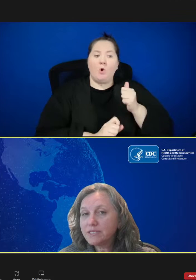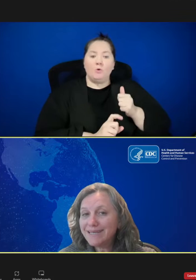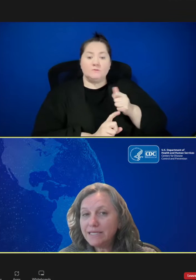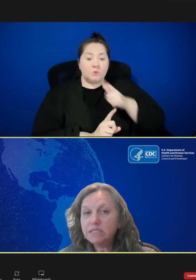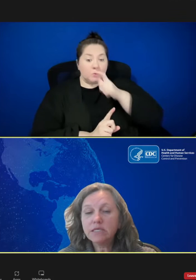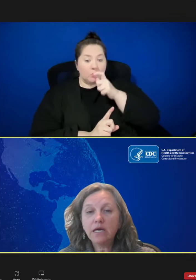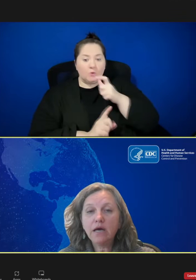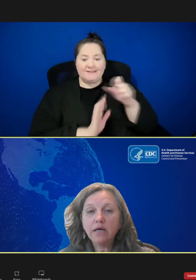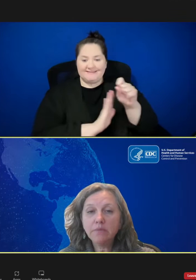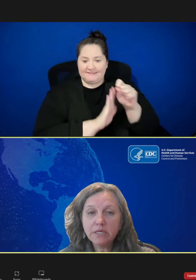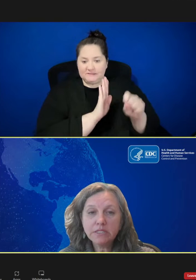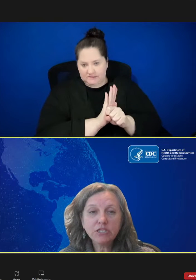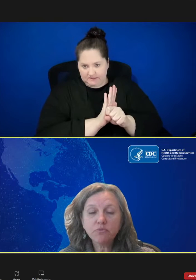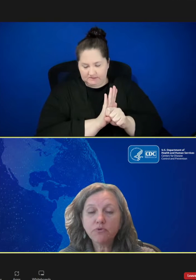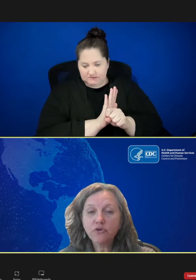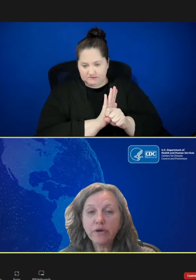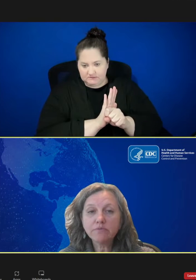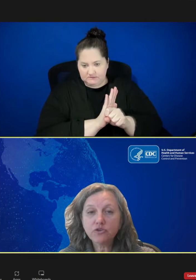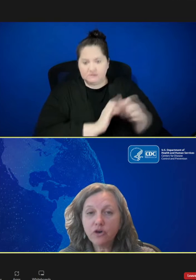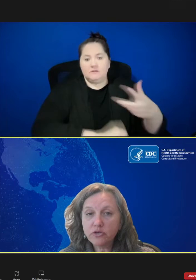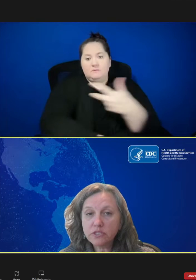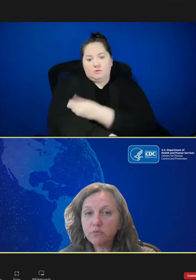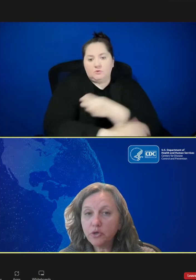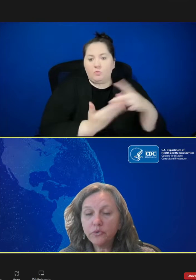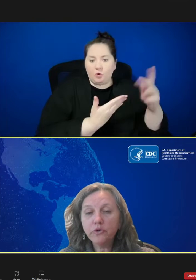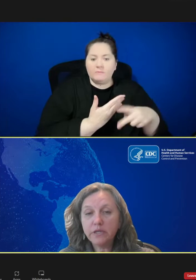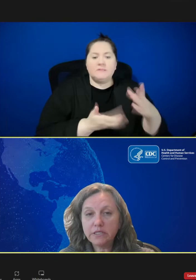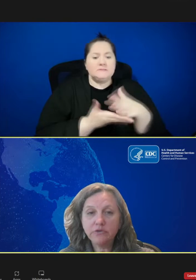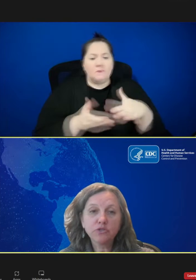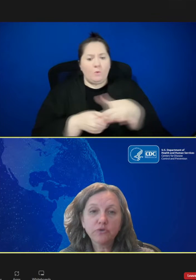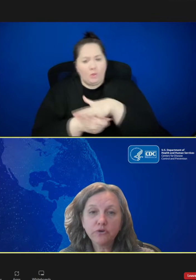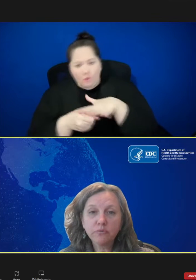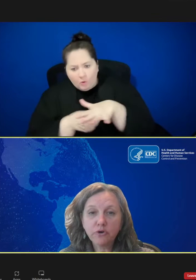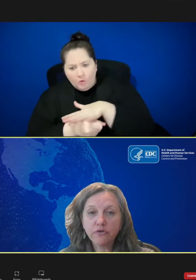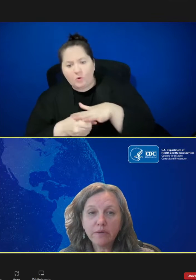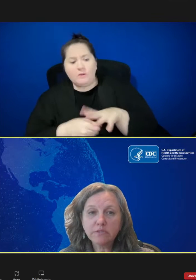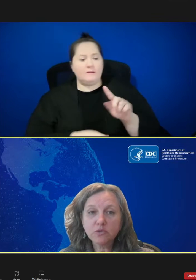state immunization programs. There are some local and territorial programs as